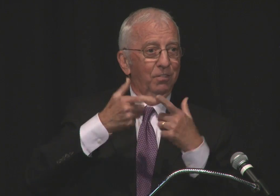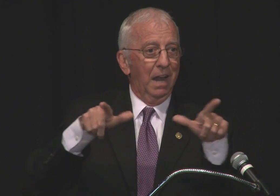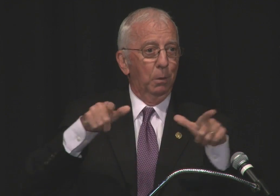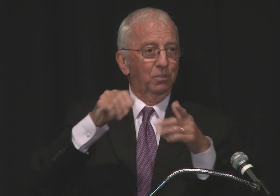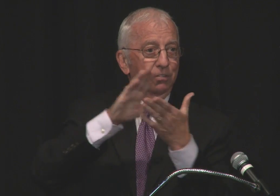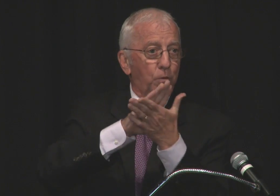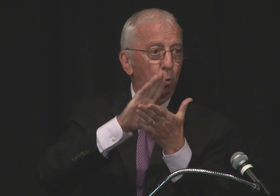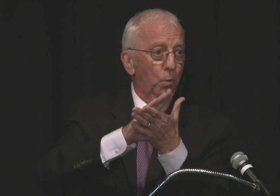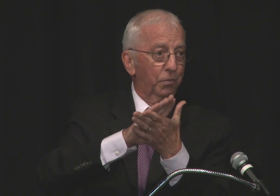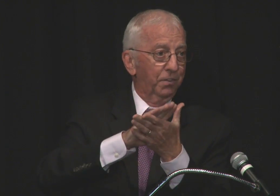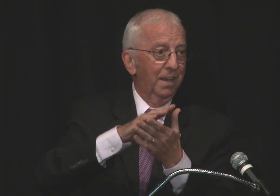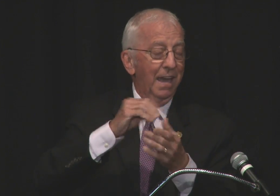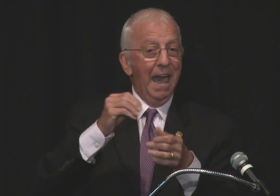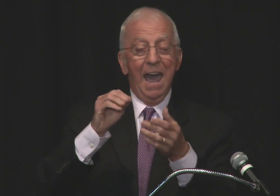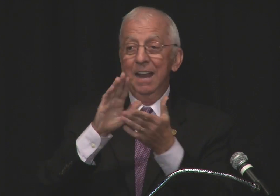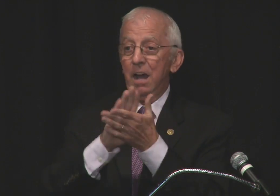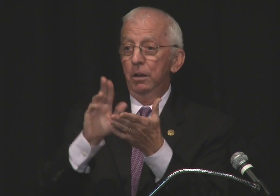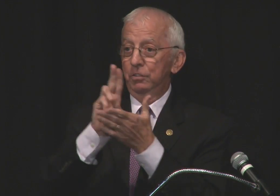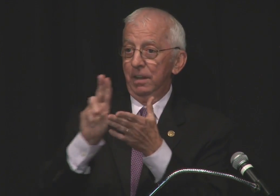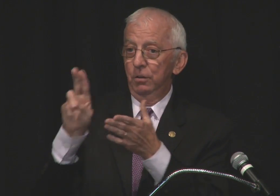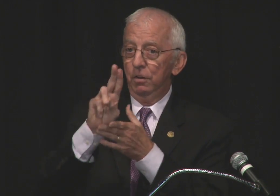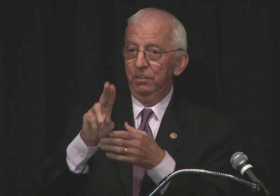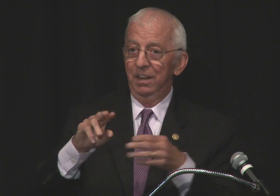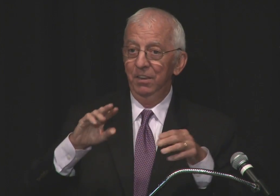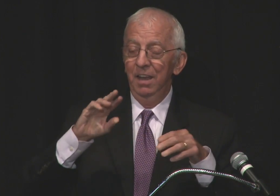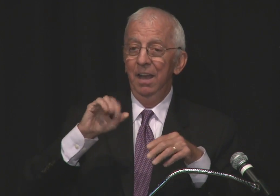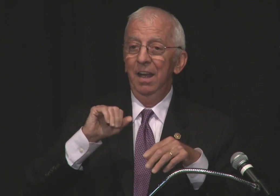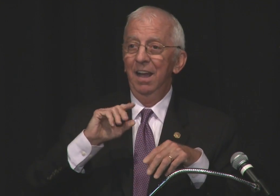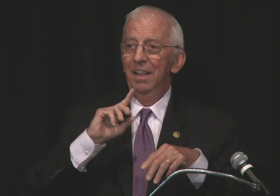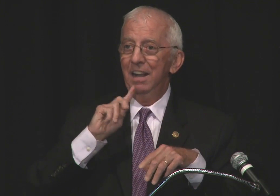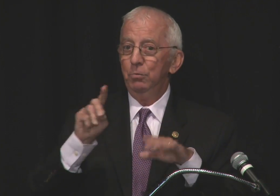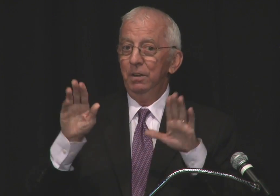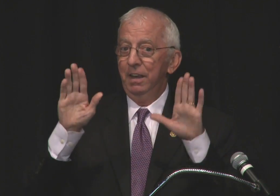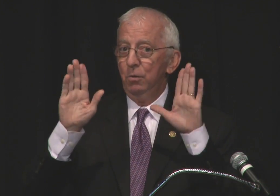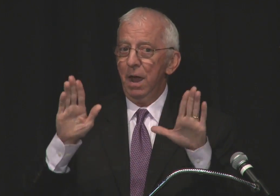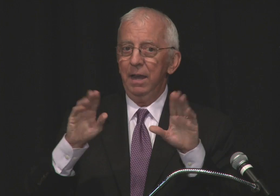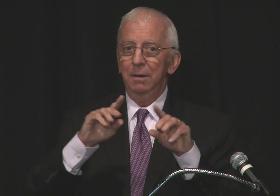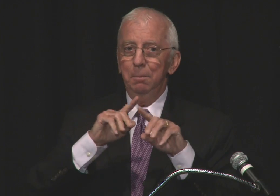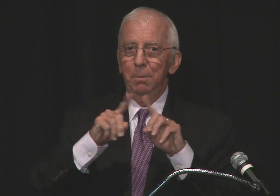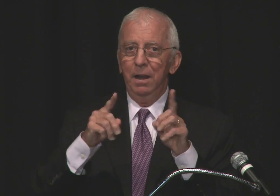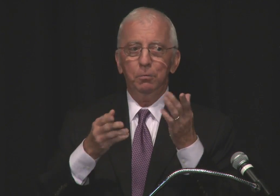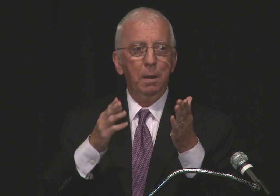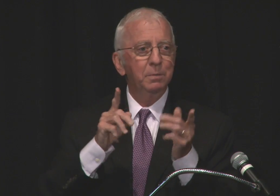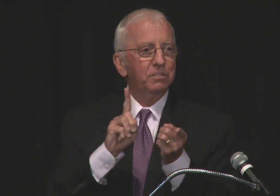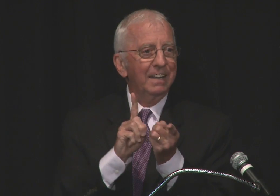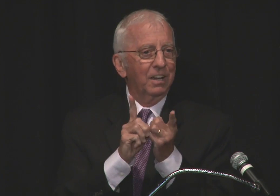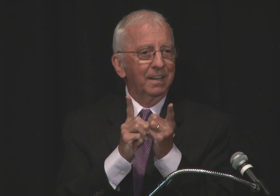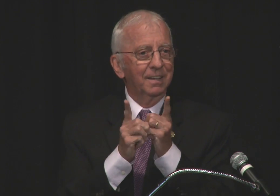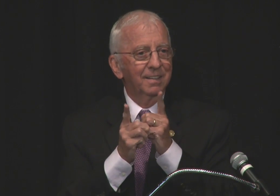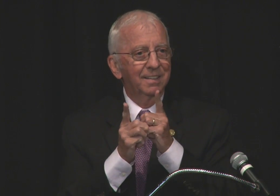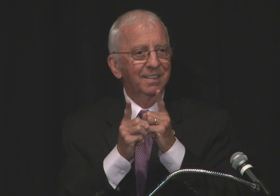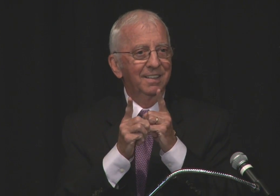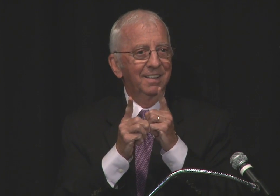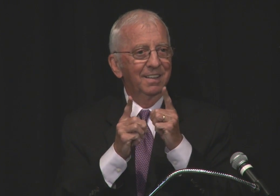sign language in schools and colleges and universities. That's really great but it's probably changing